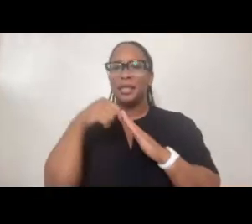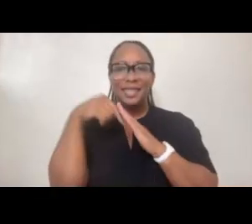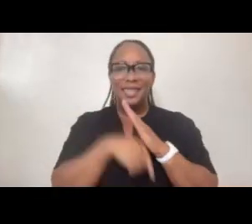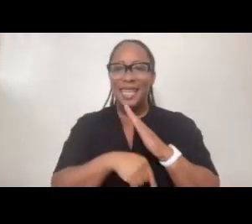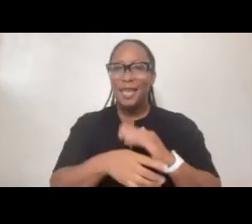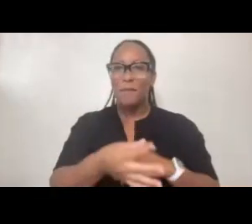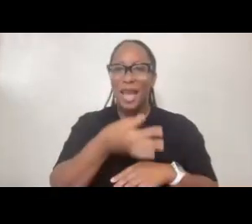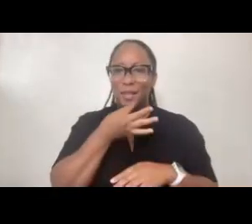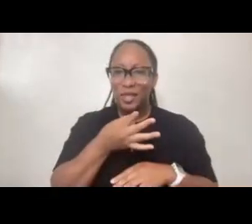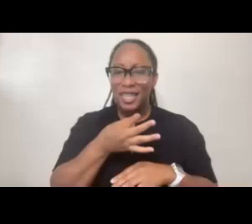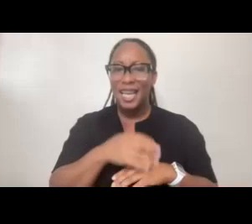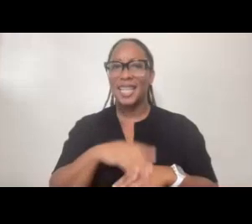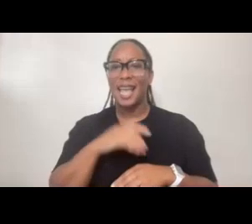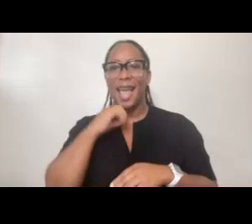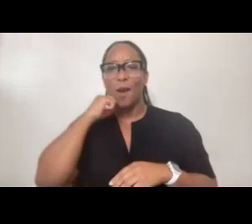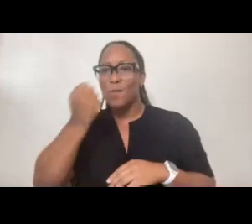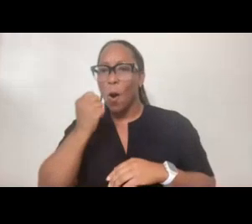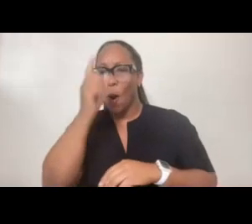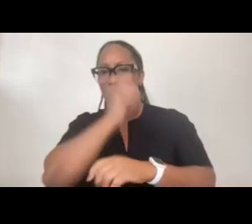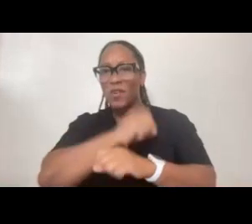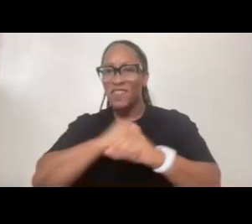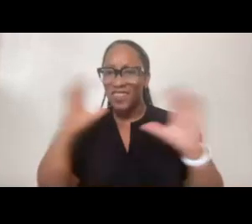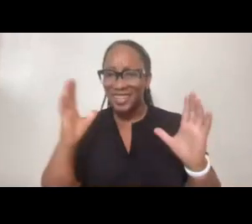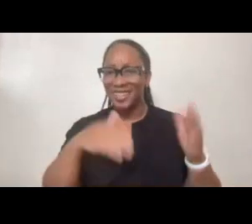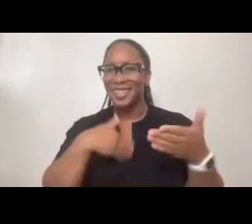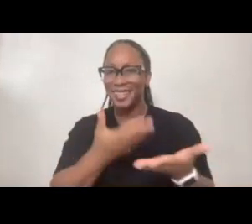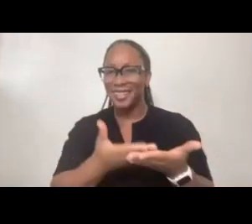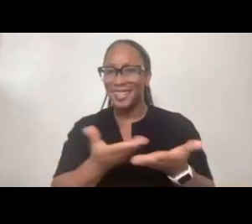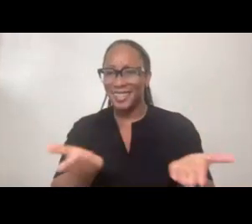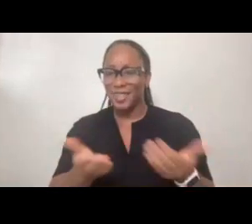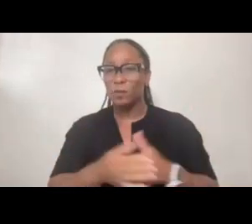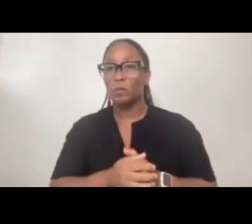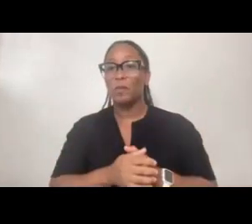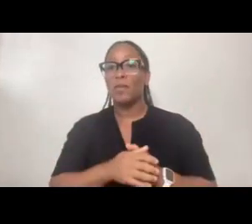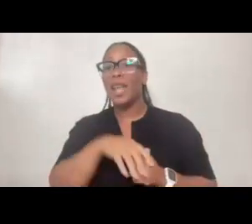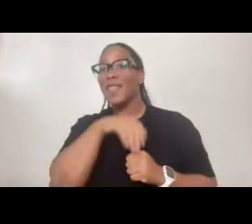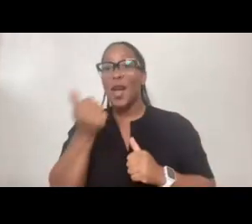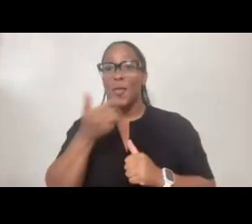Tees as well as a bold vision to the table and the other best thing about